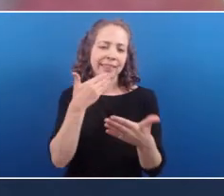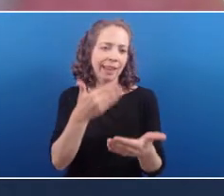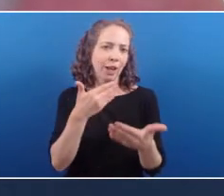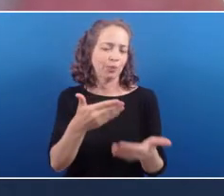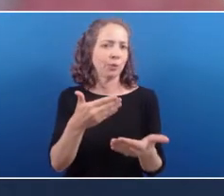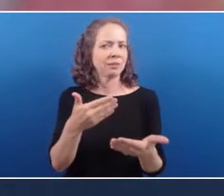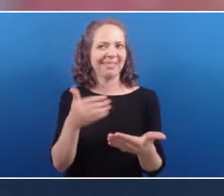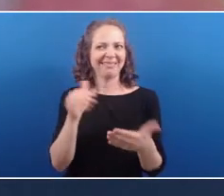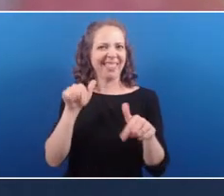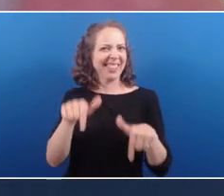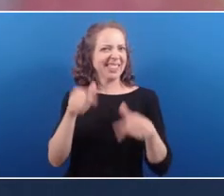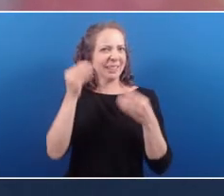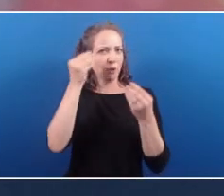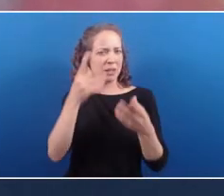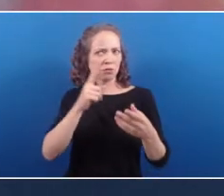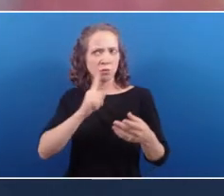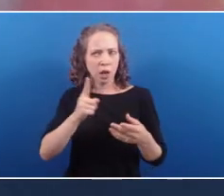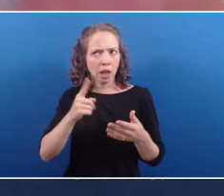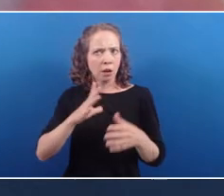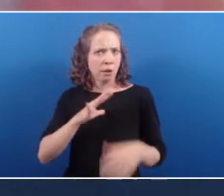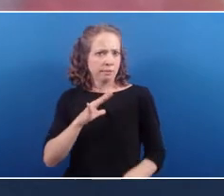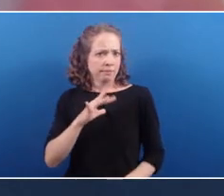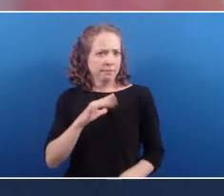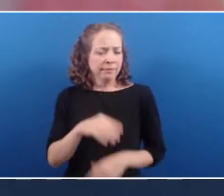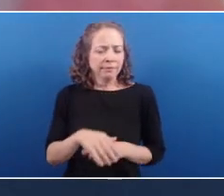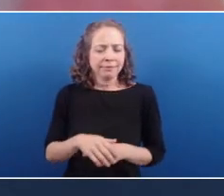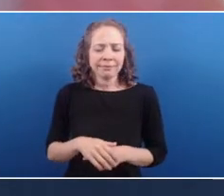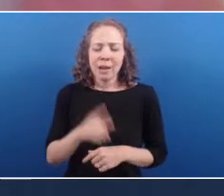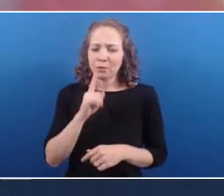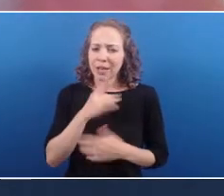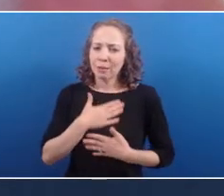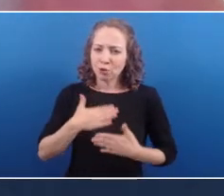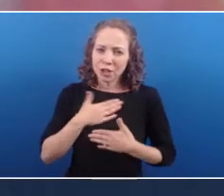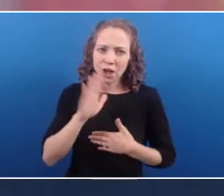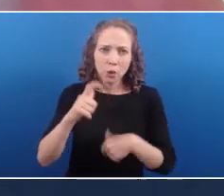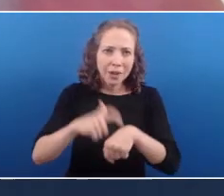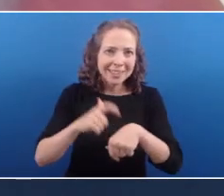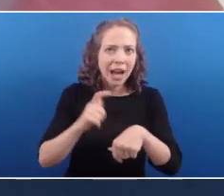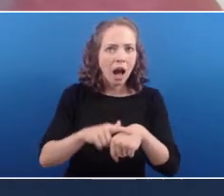I really appreciate you taking the time to share with us and share with all of